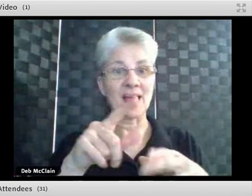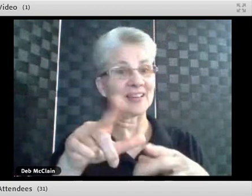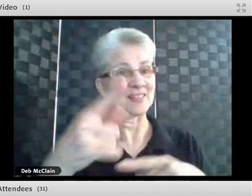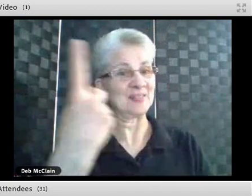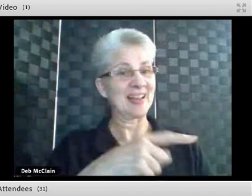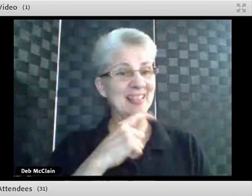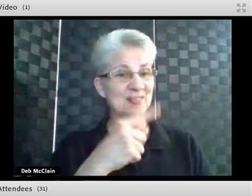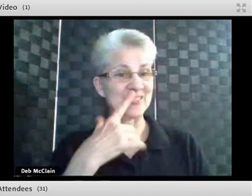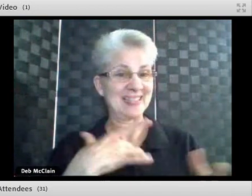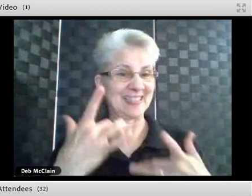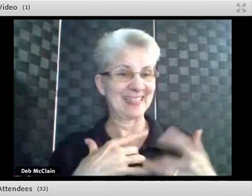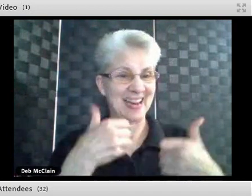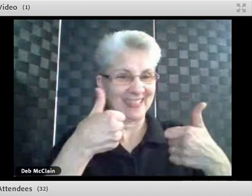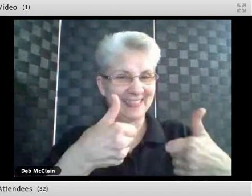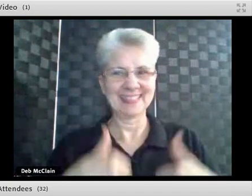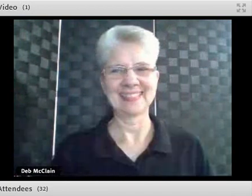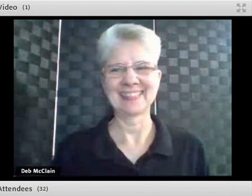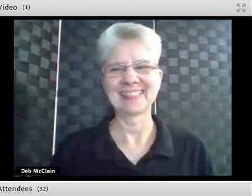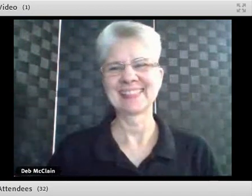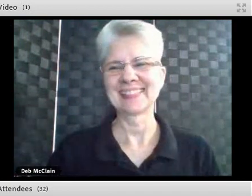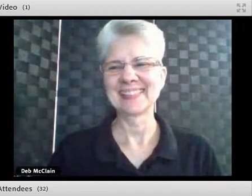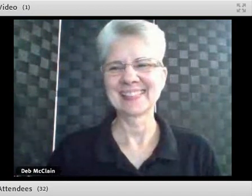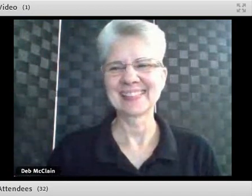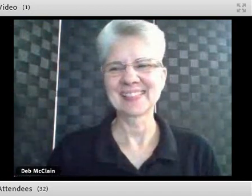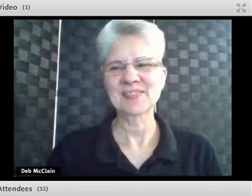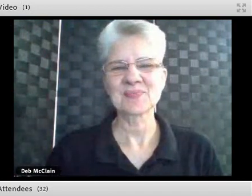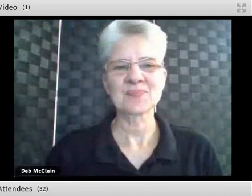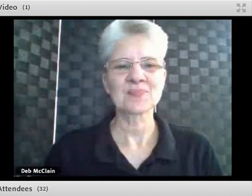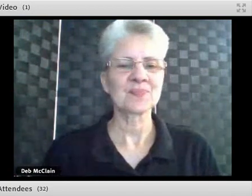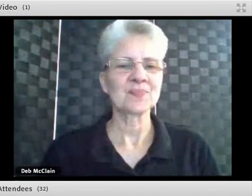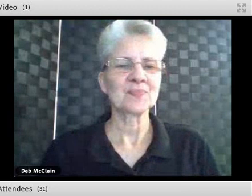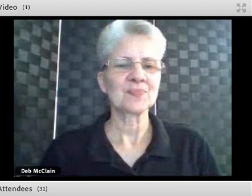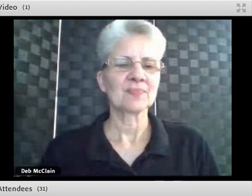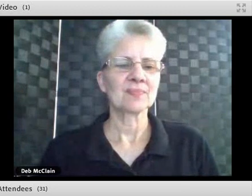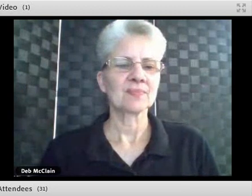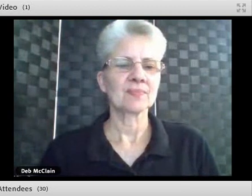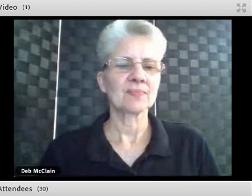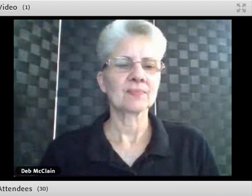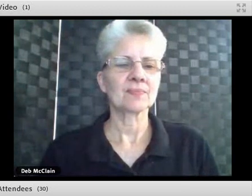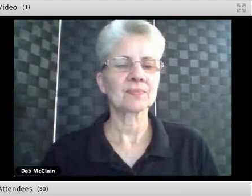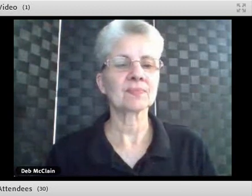So that's always exciting. Beckwith: All right.